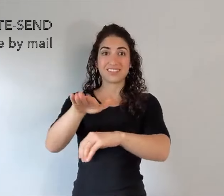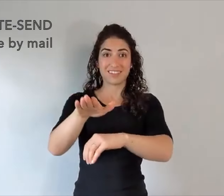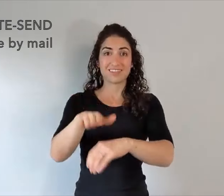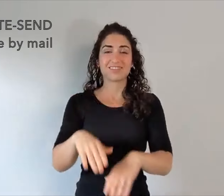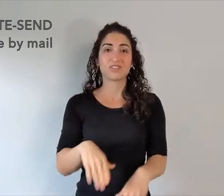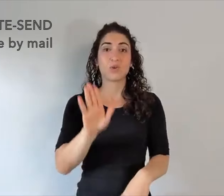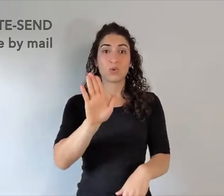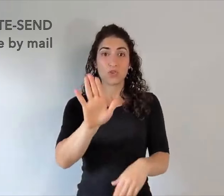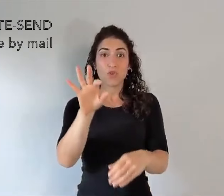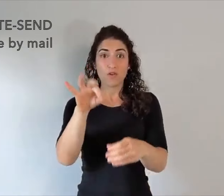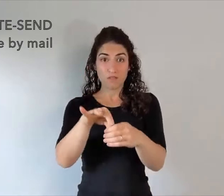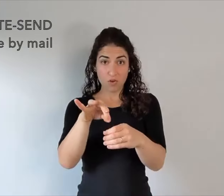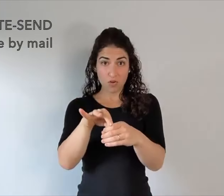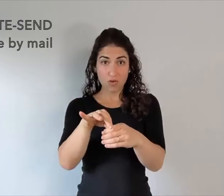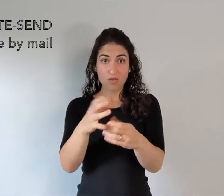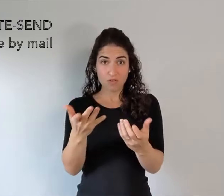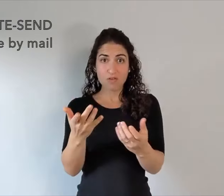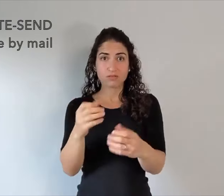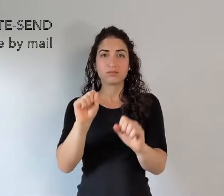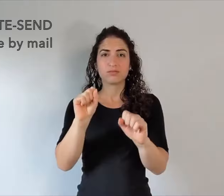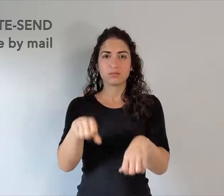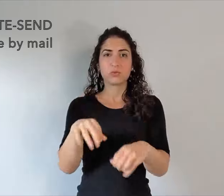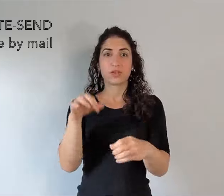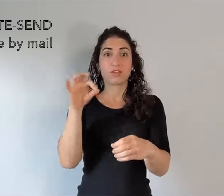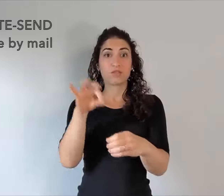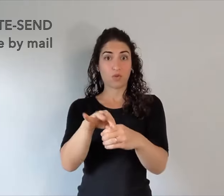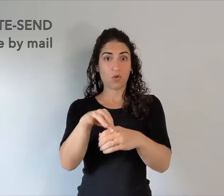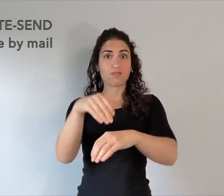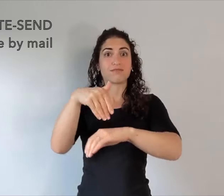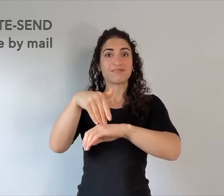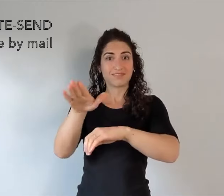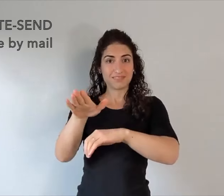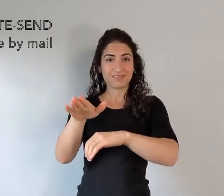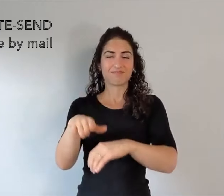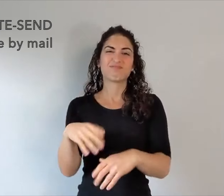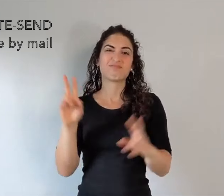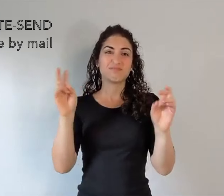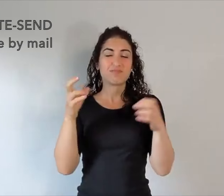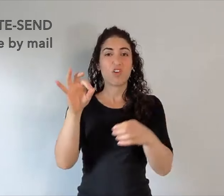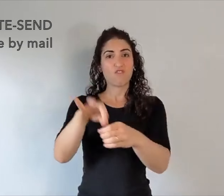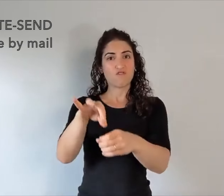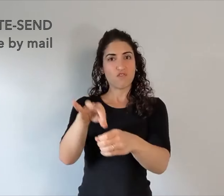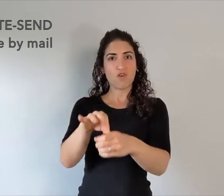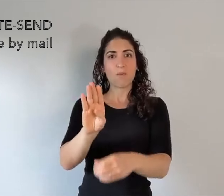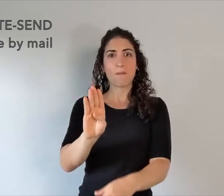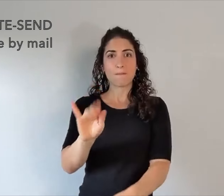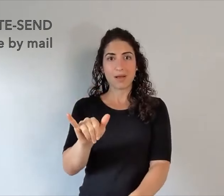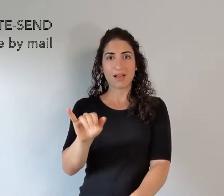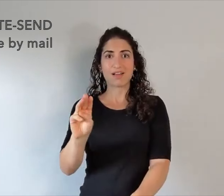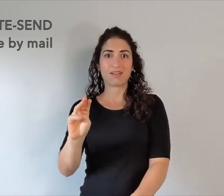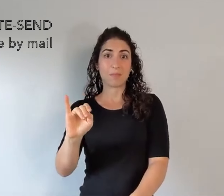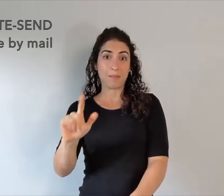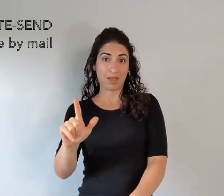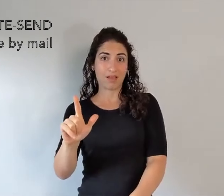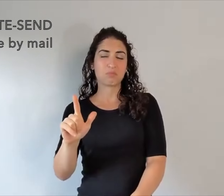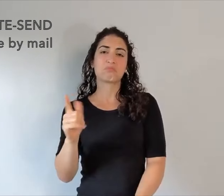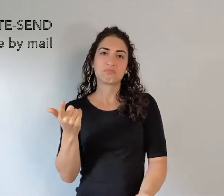SEND your vote. You can vote and send it! Like "vote by mail",